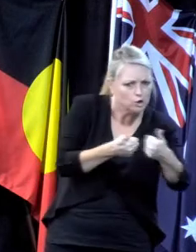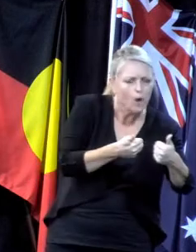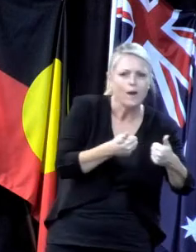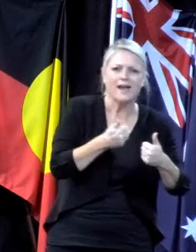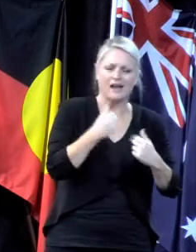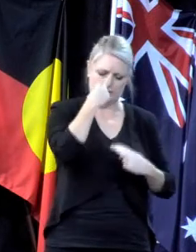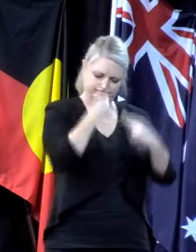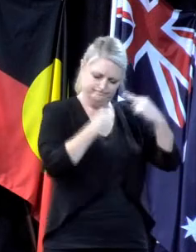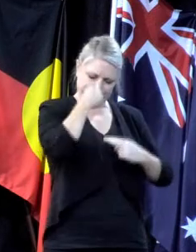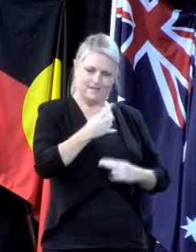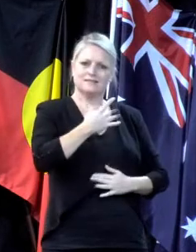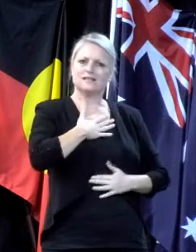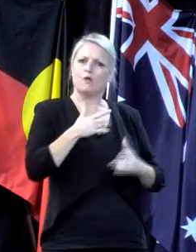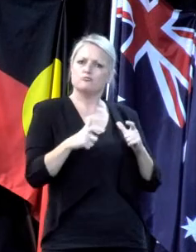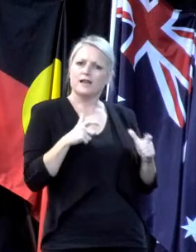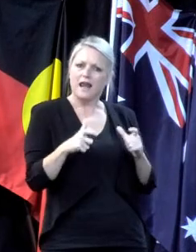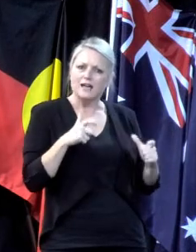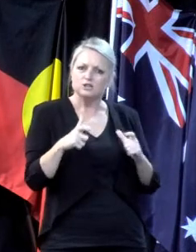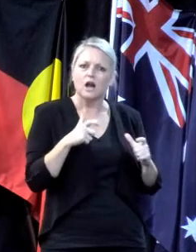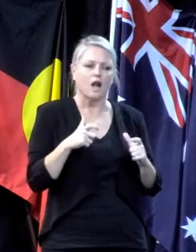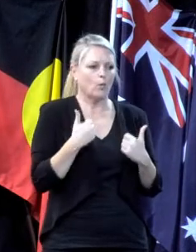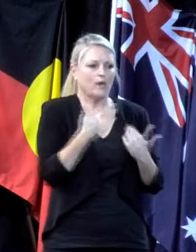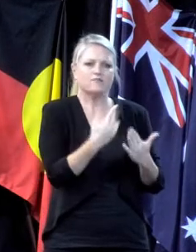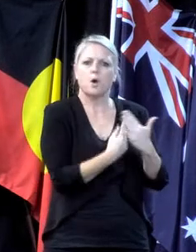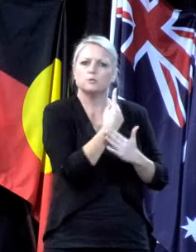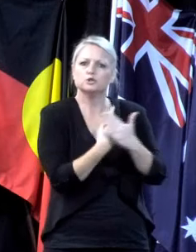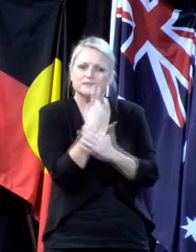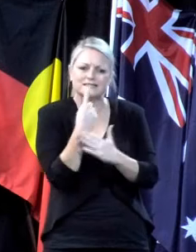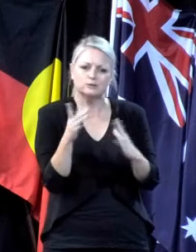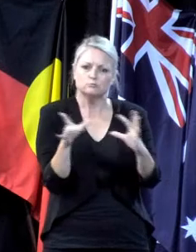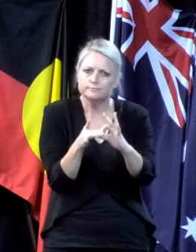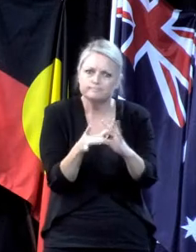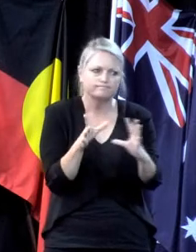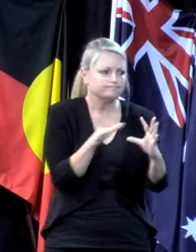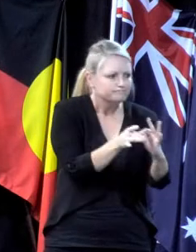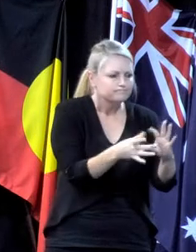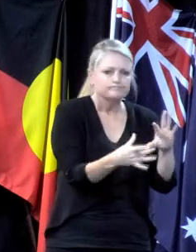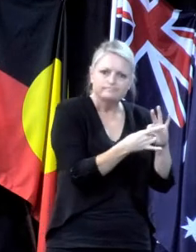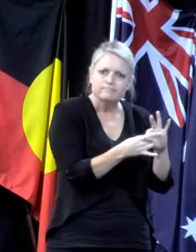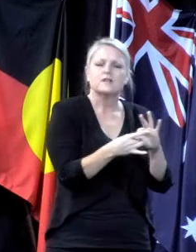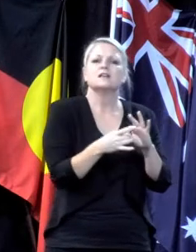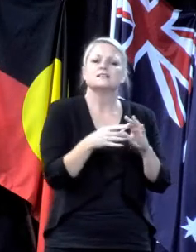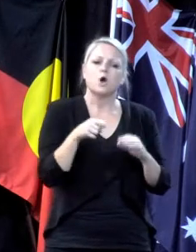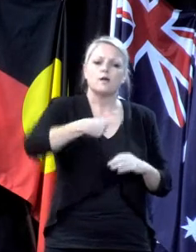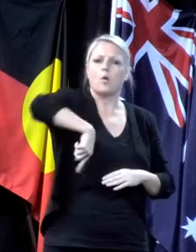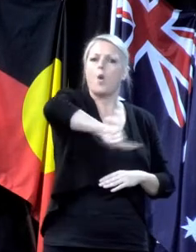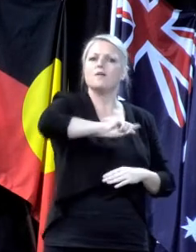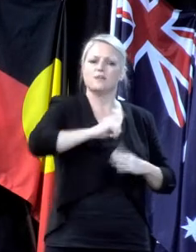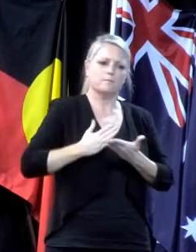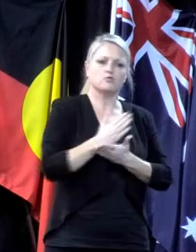that allows them to build relationship with one another and the teacher and to set themselves up for positive learning, then, throughout the lesson.